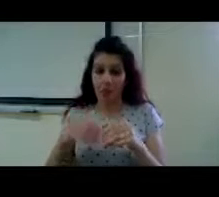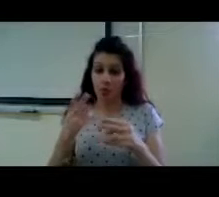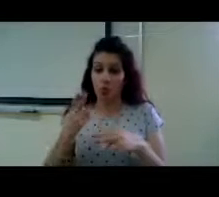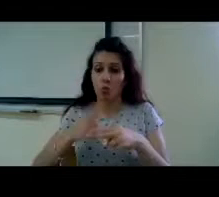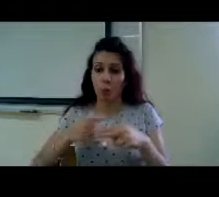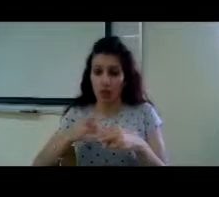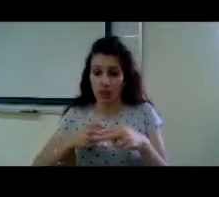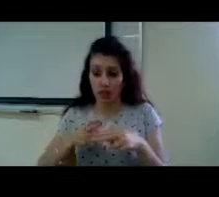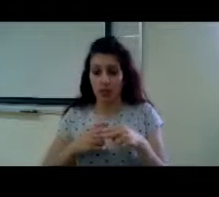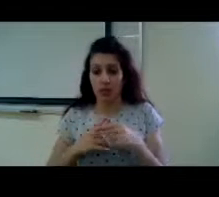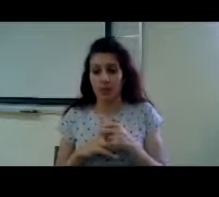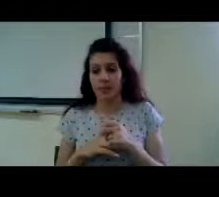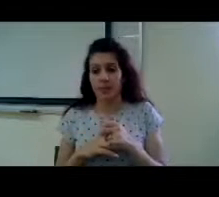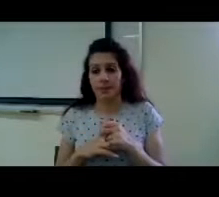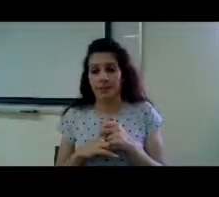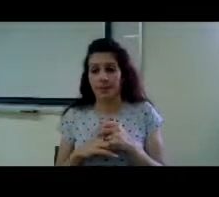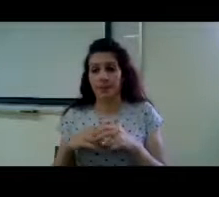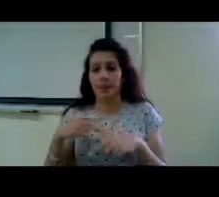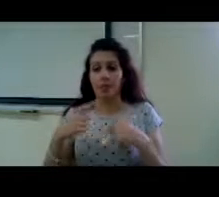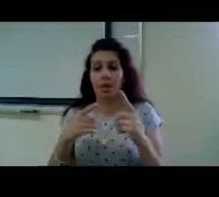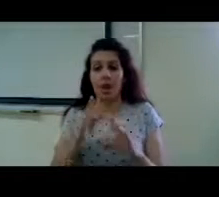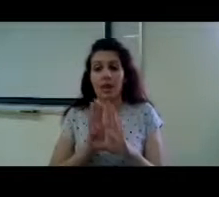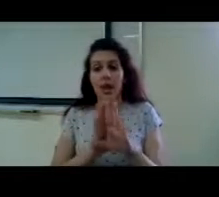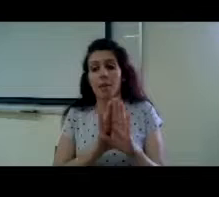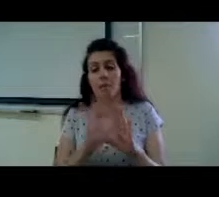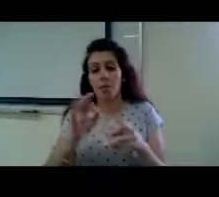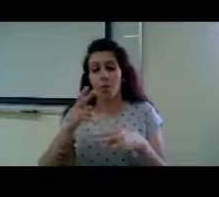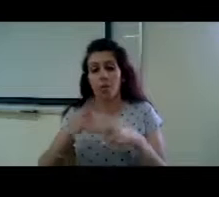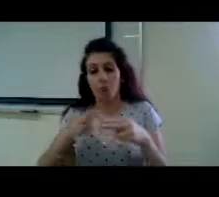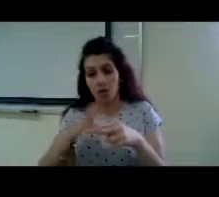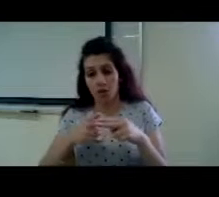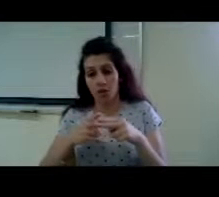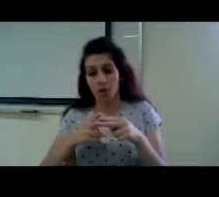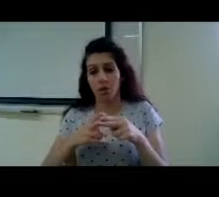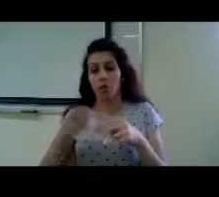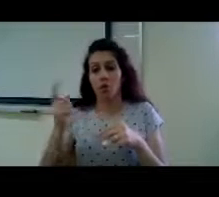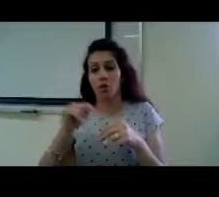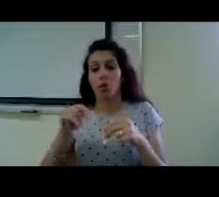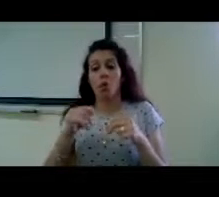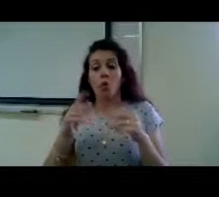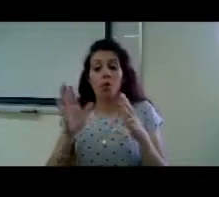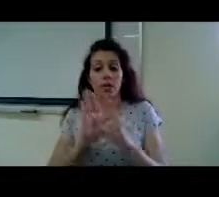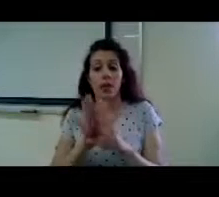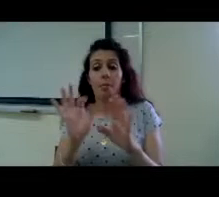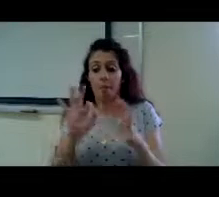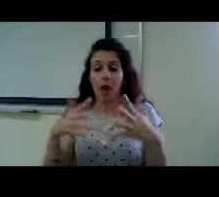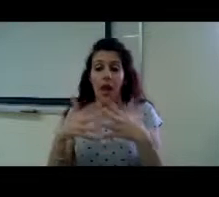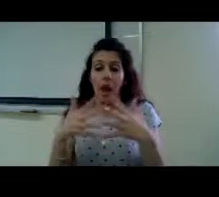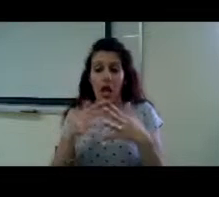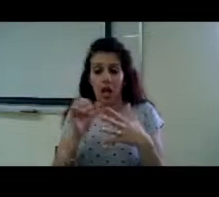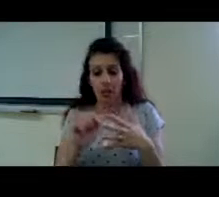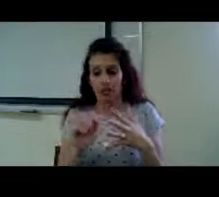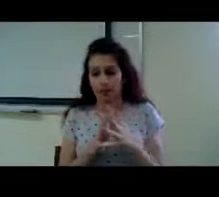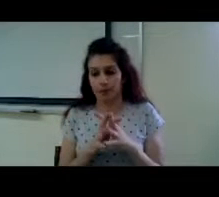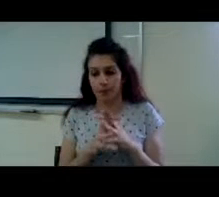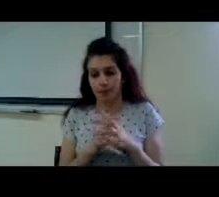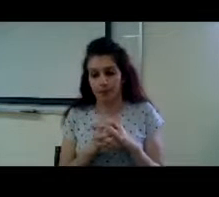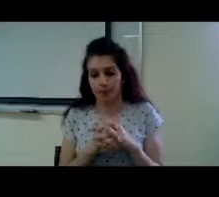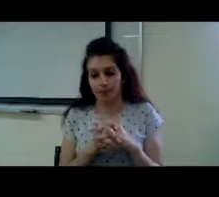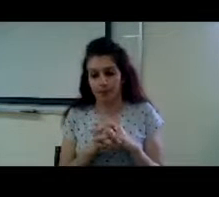maybe to actually consider how we'll reimagine education to be truly